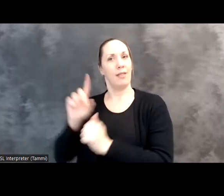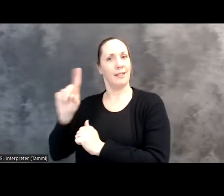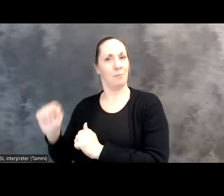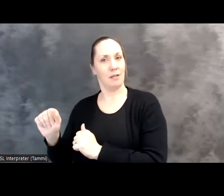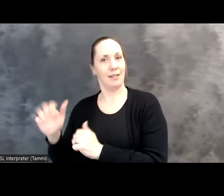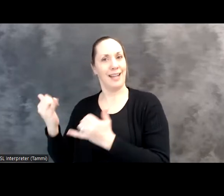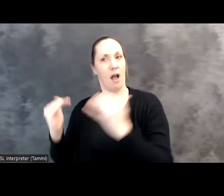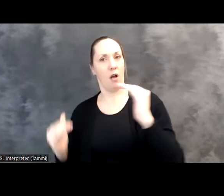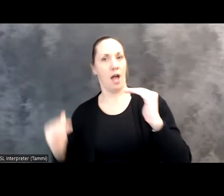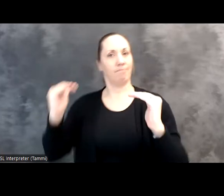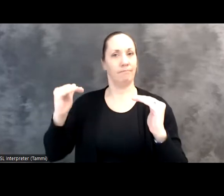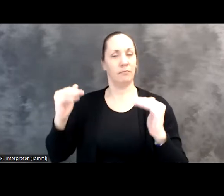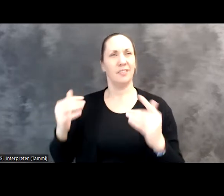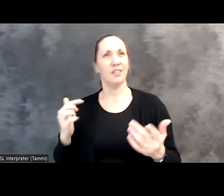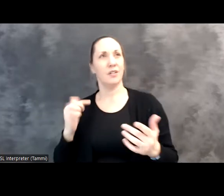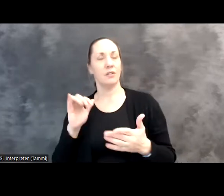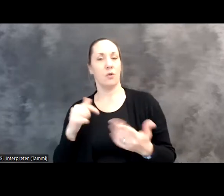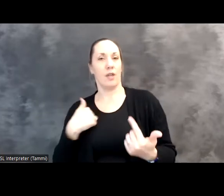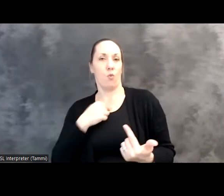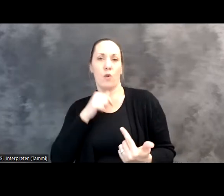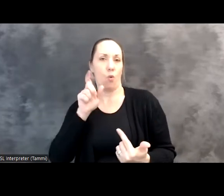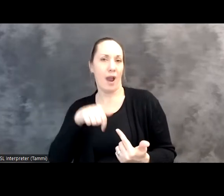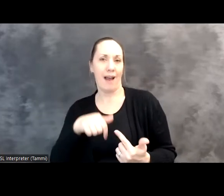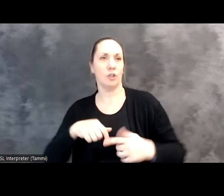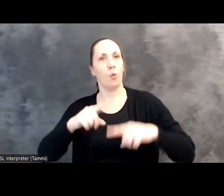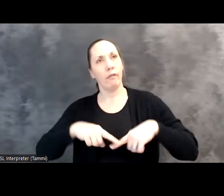better access a world that's not always created with them at the forefront